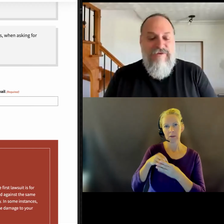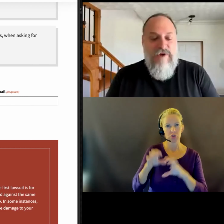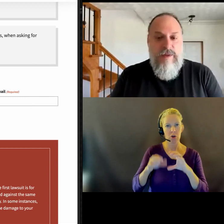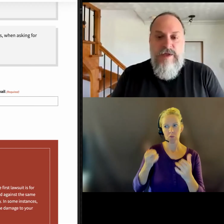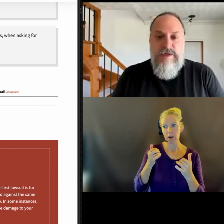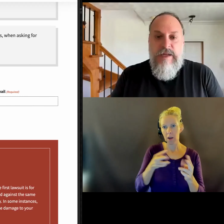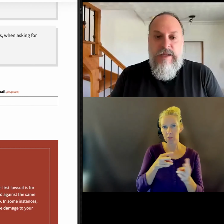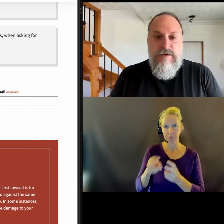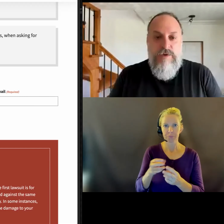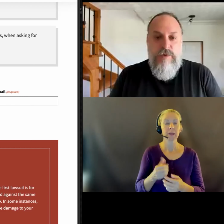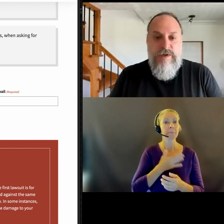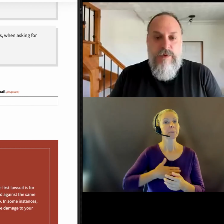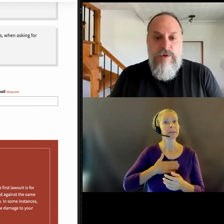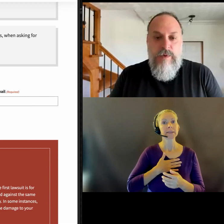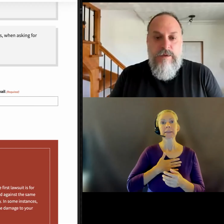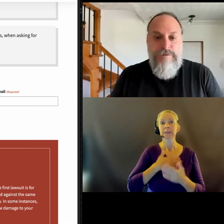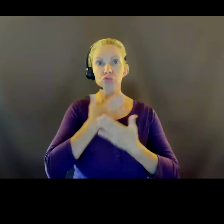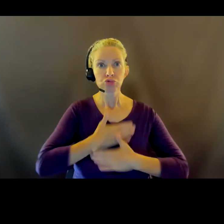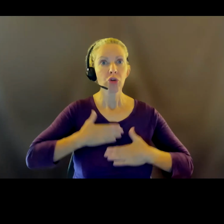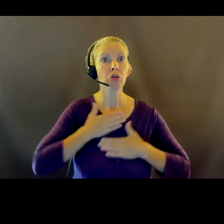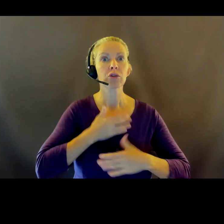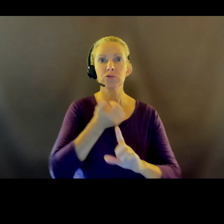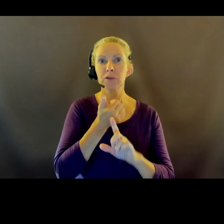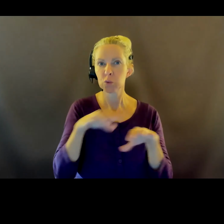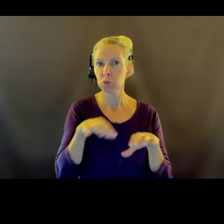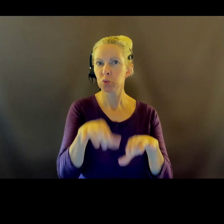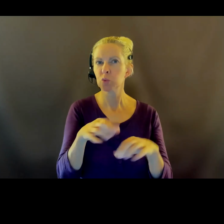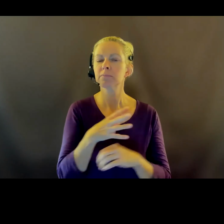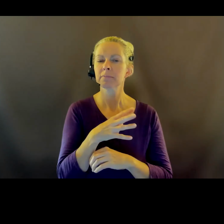Have fun with this. Do with it what you will.